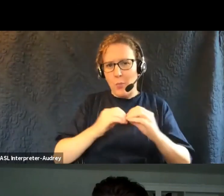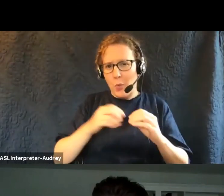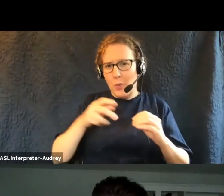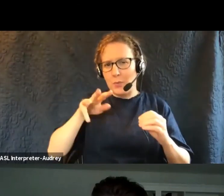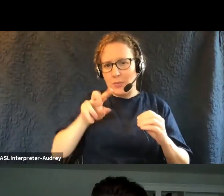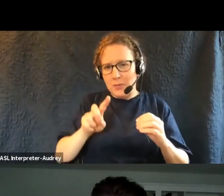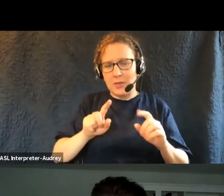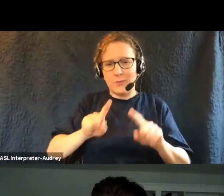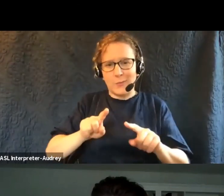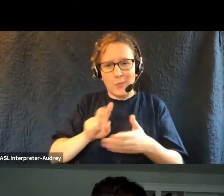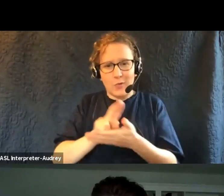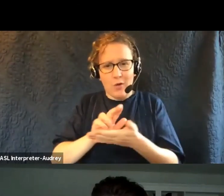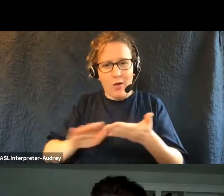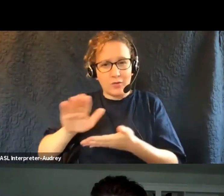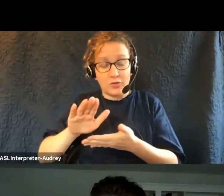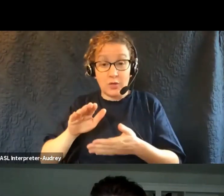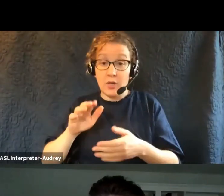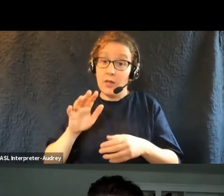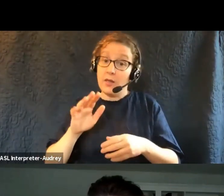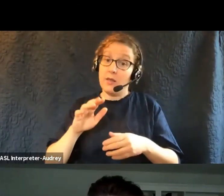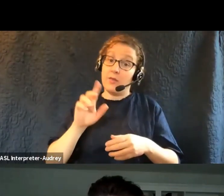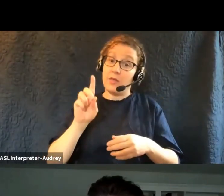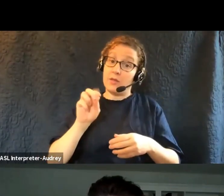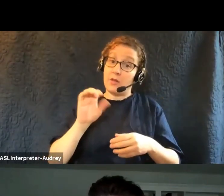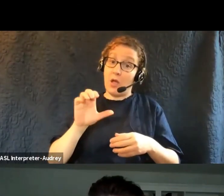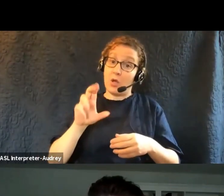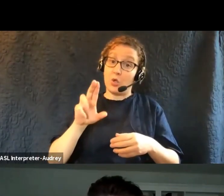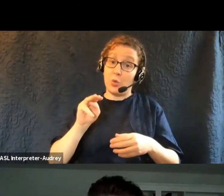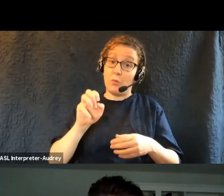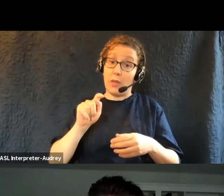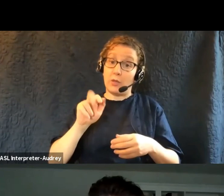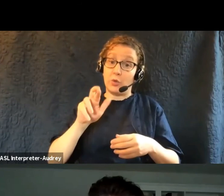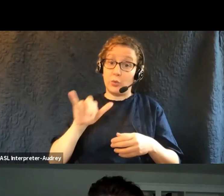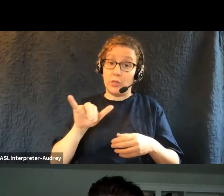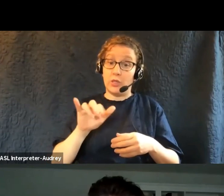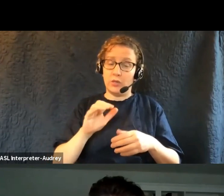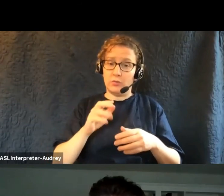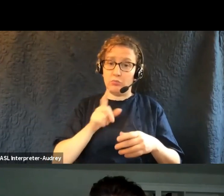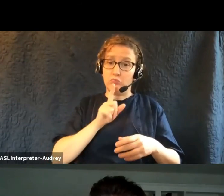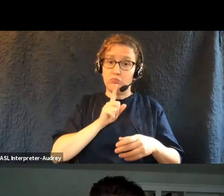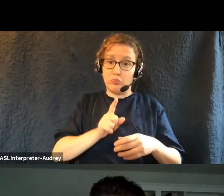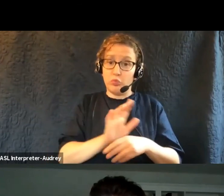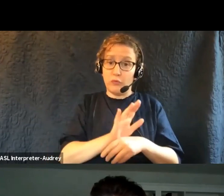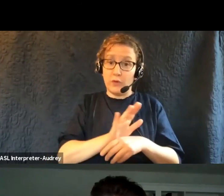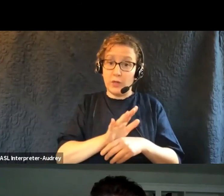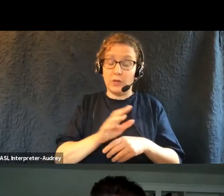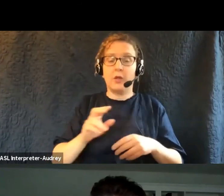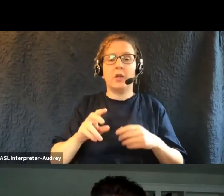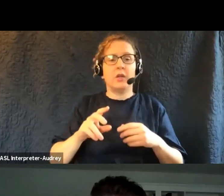The documentary is, this documentary is the same Director as the movie Intelligent Lives,